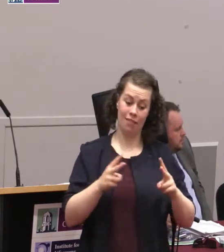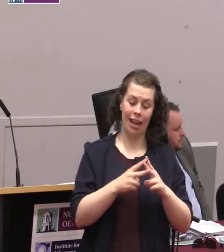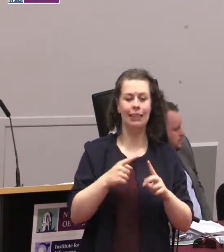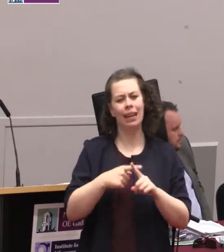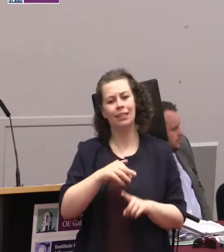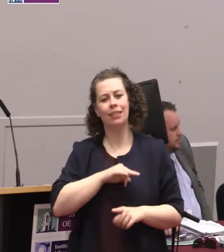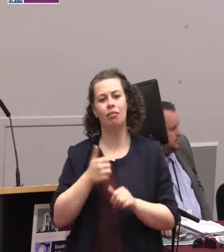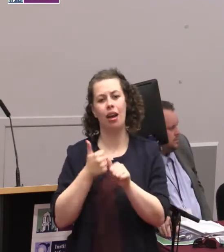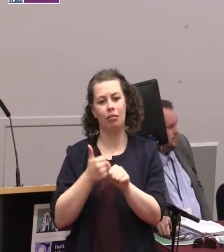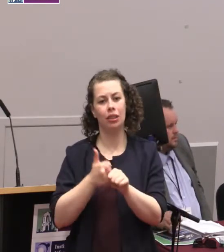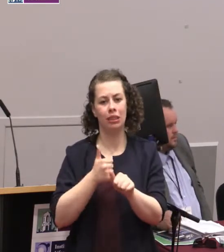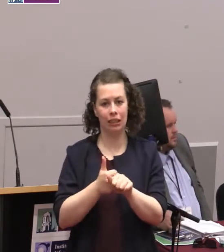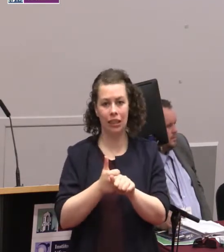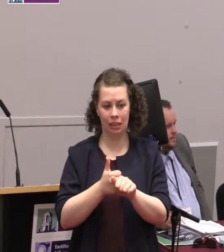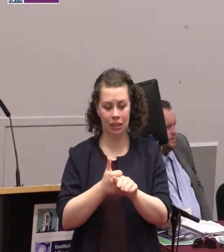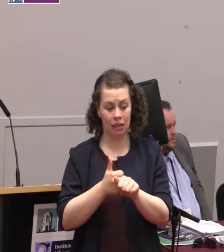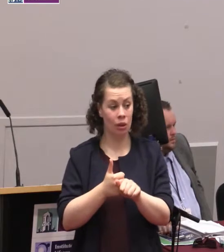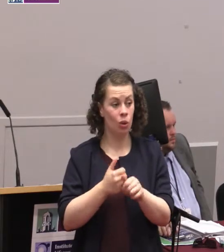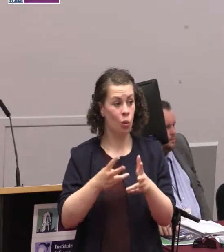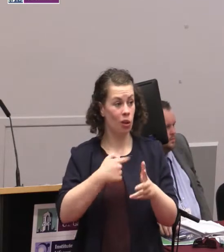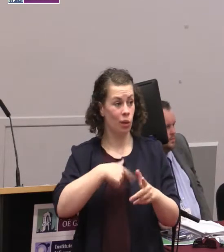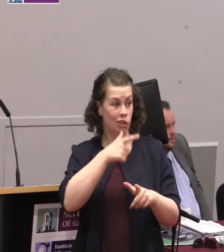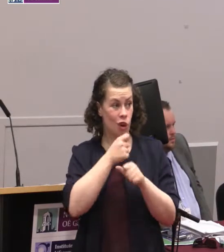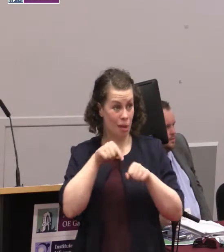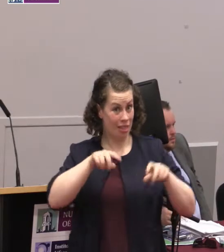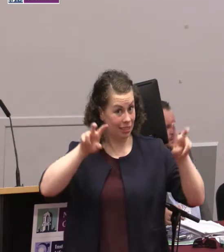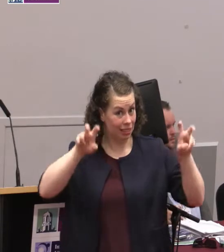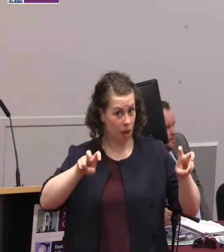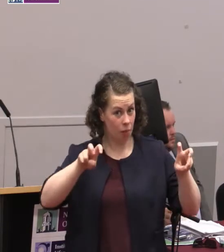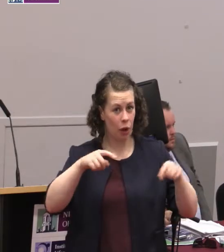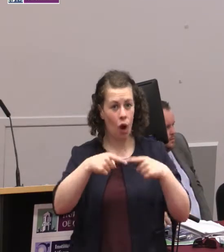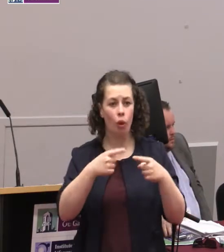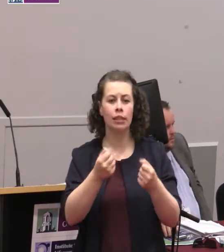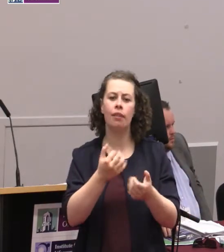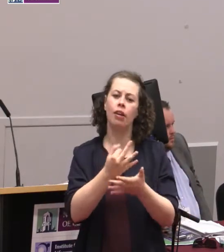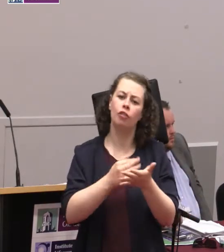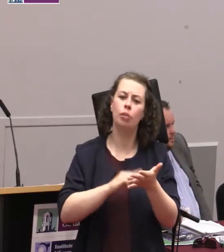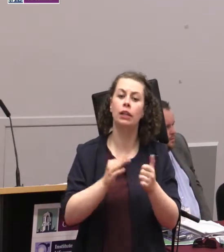We talk about it, there is always a few minutes of silence,